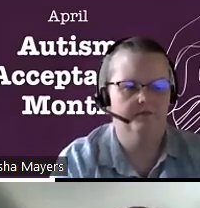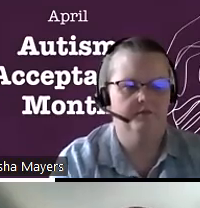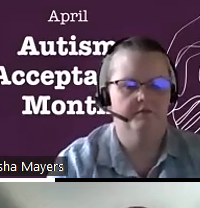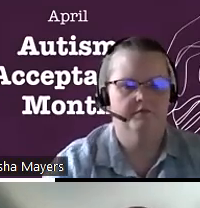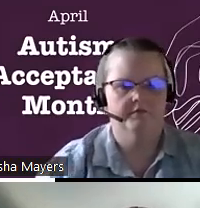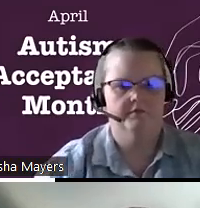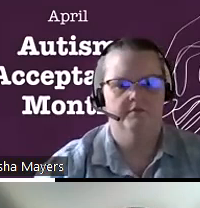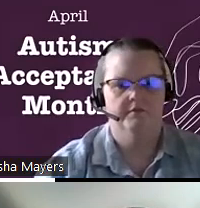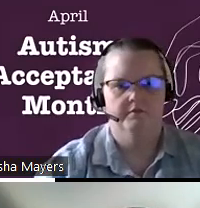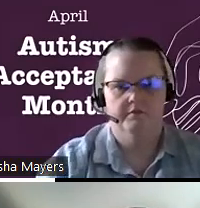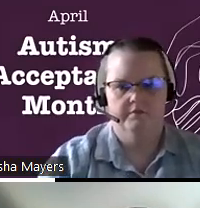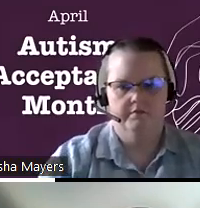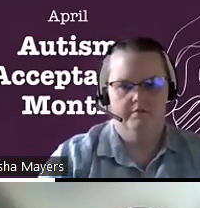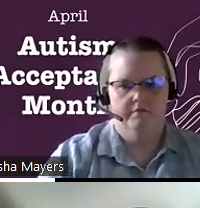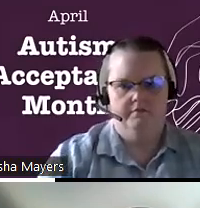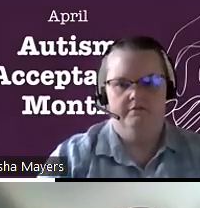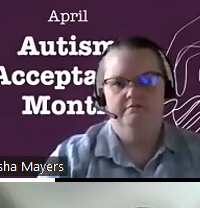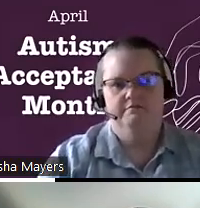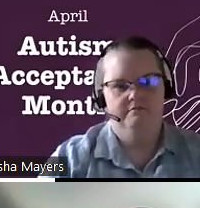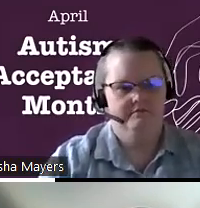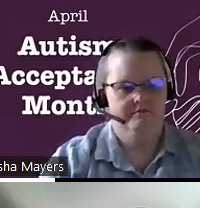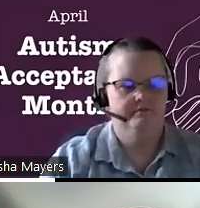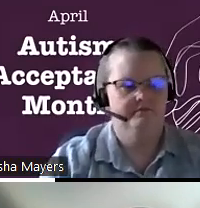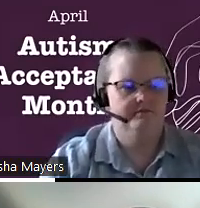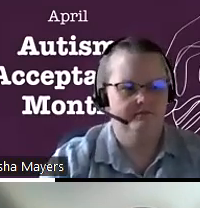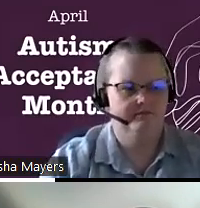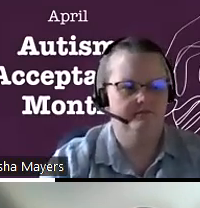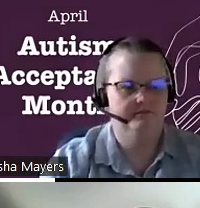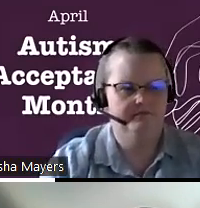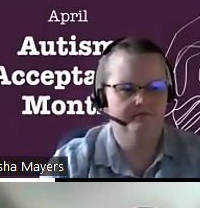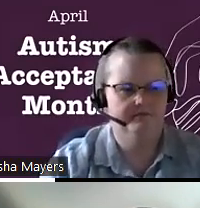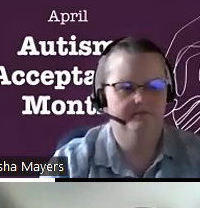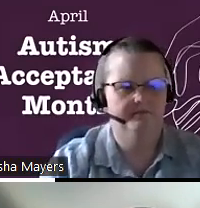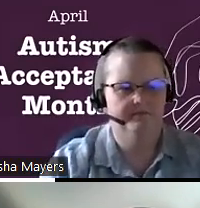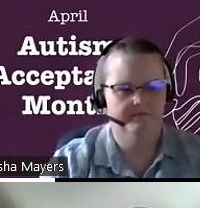THAT IS 4 HOURS ON SATURDAY SO IT IS NOT A ONE TO ONE RATIO, SO WE PREFER SCHOOL SCHEDULES